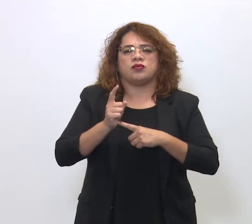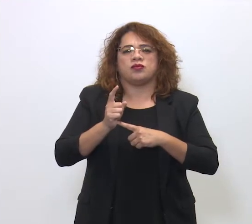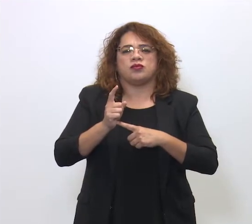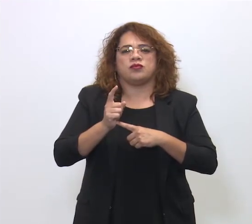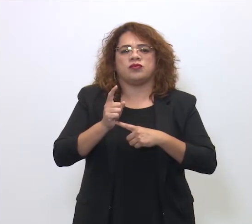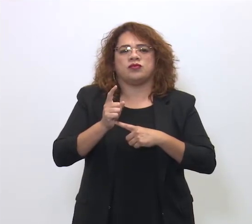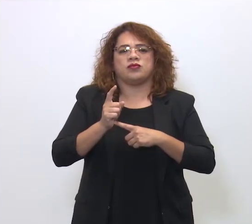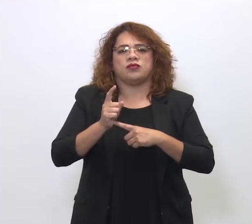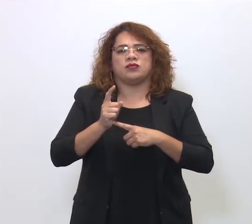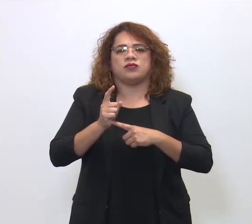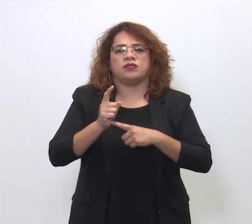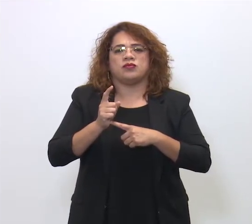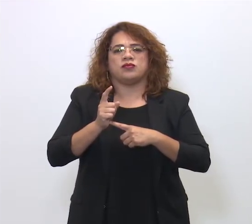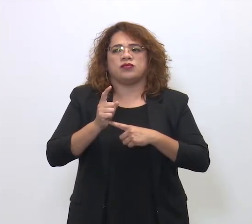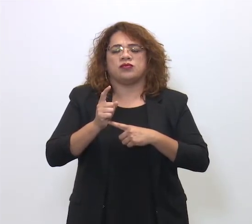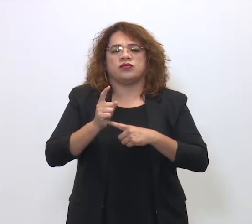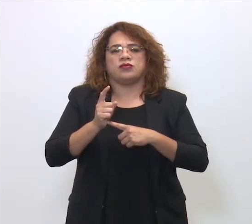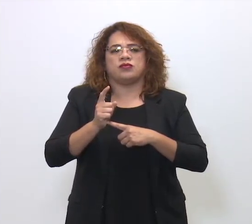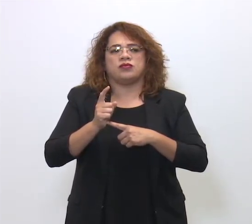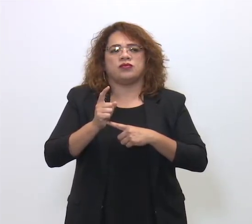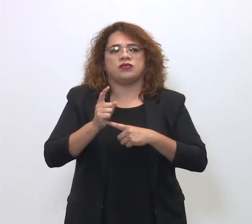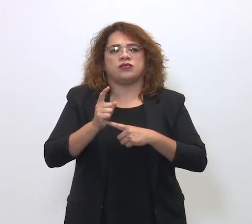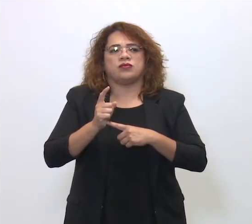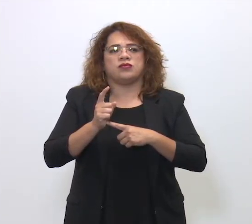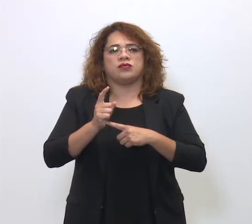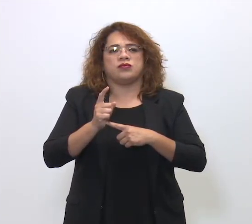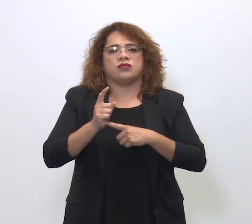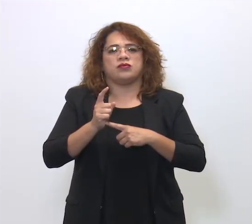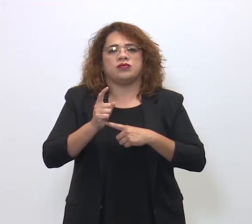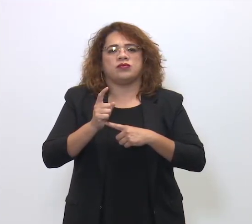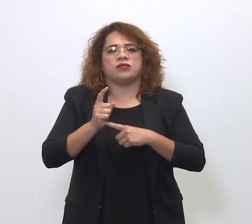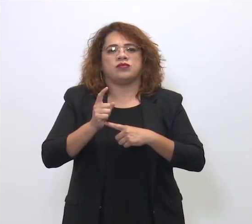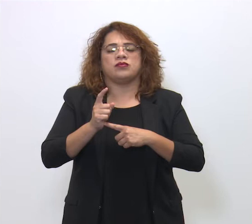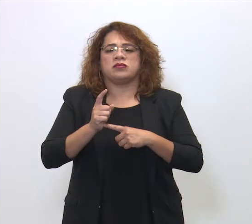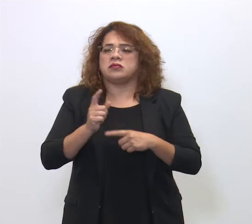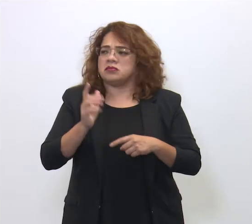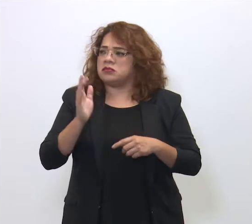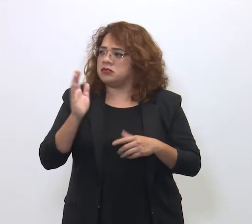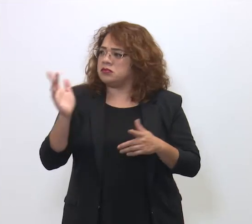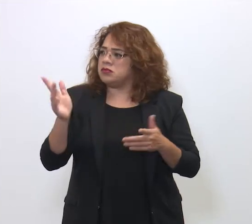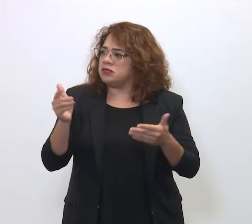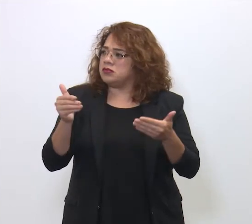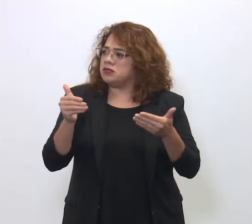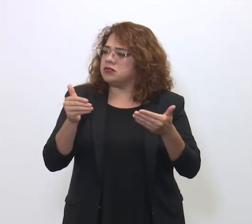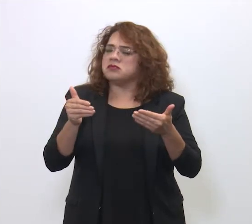I think it's still running. I think we had a tech, we'll keep going. Should I keep going?